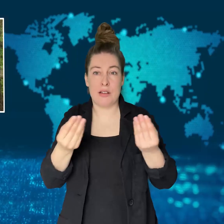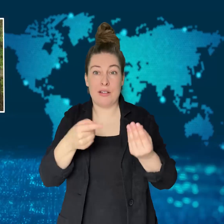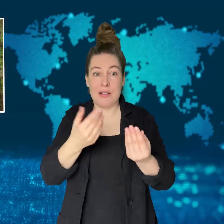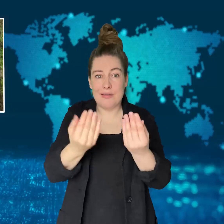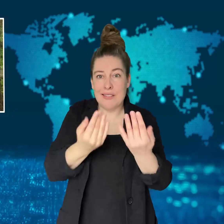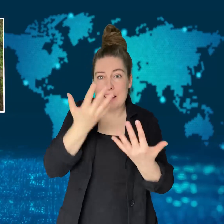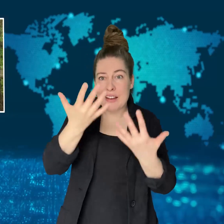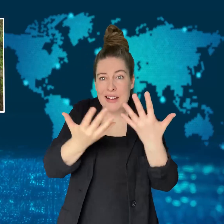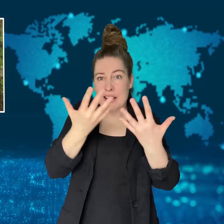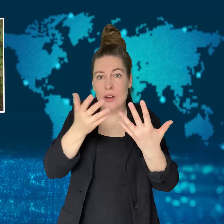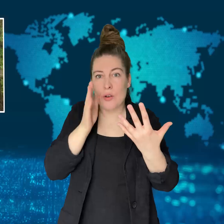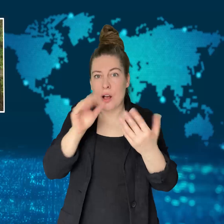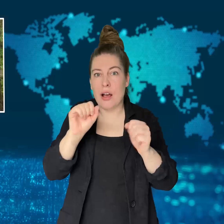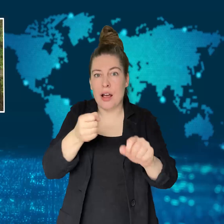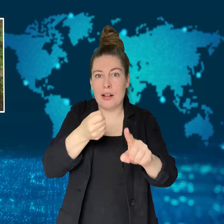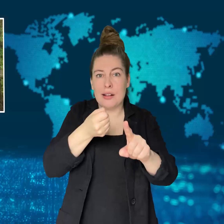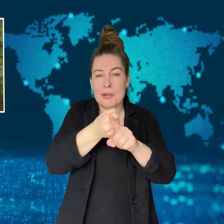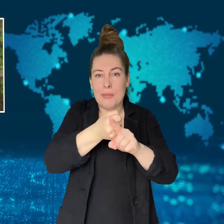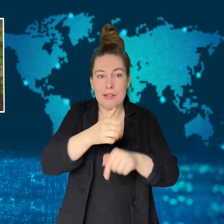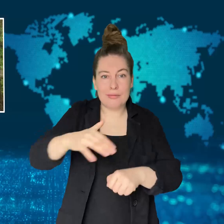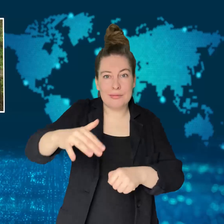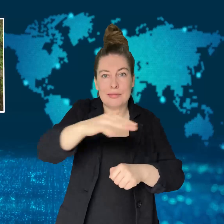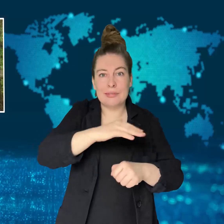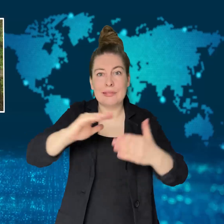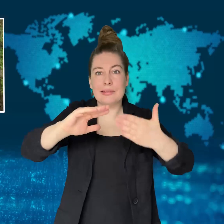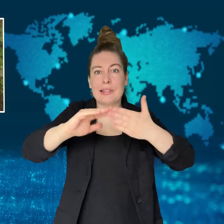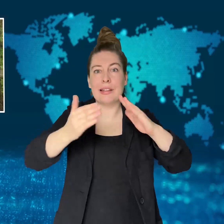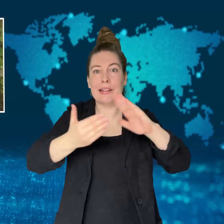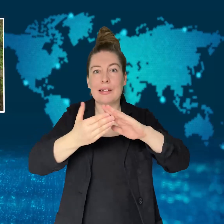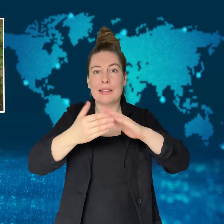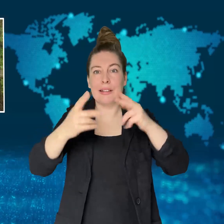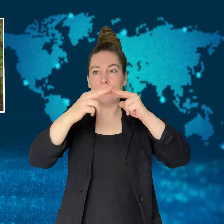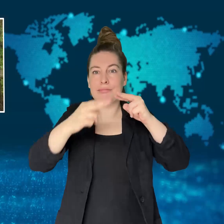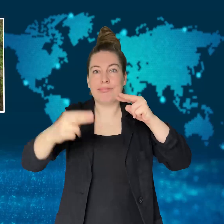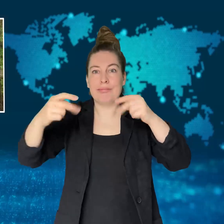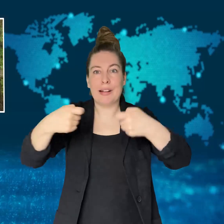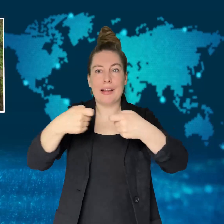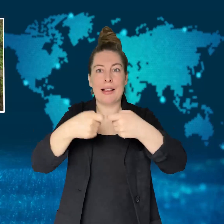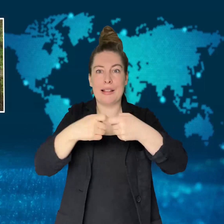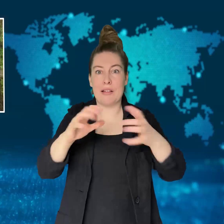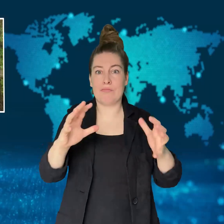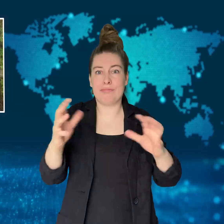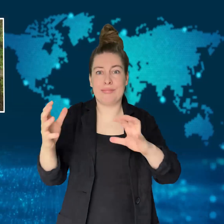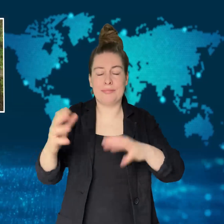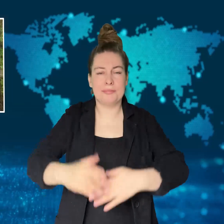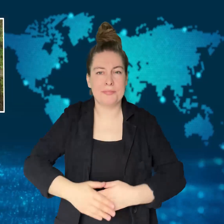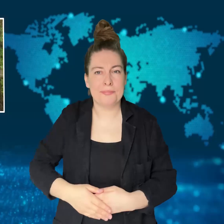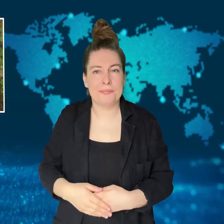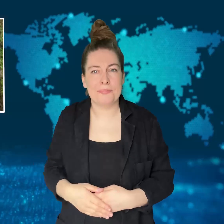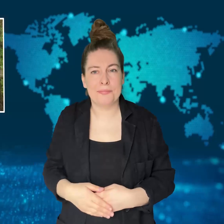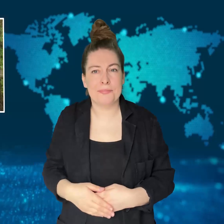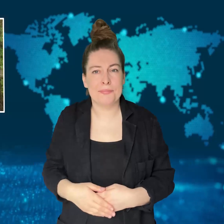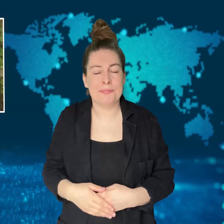from the Kursk region. Drones sparked massive fires in the